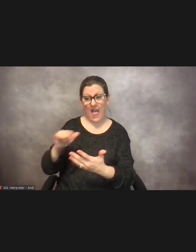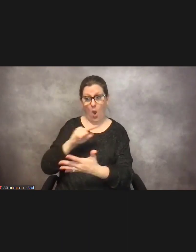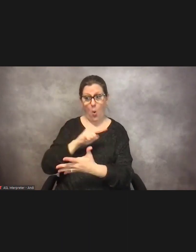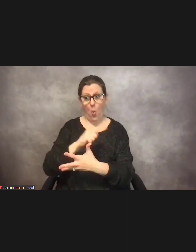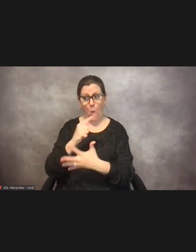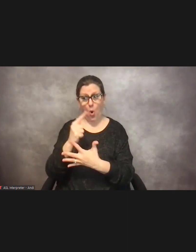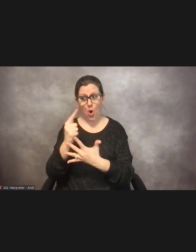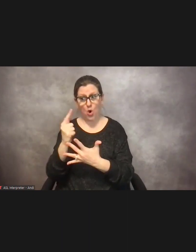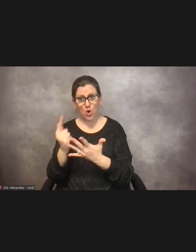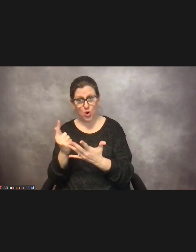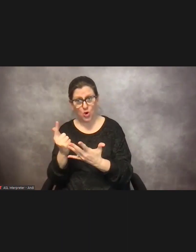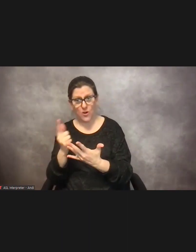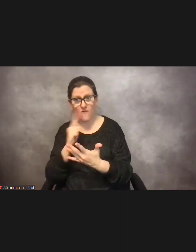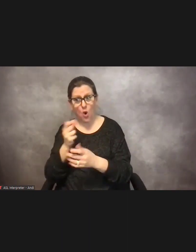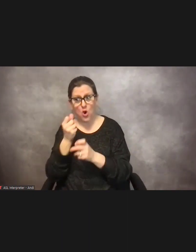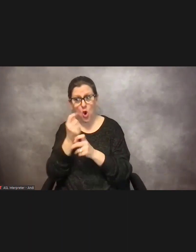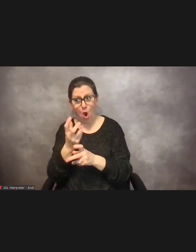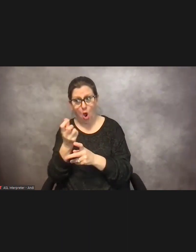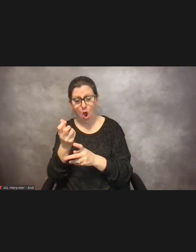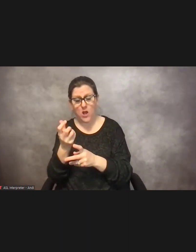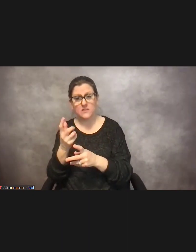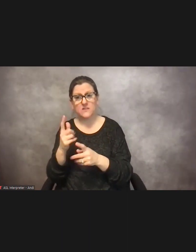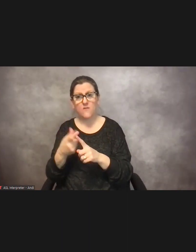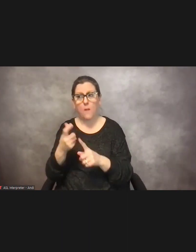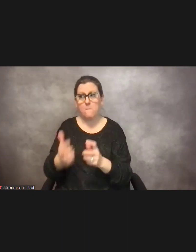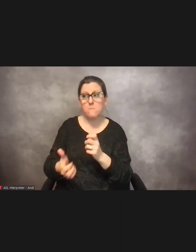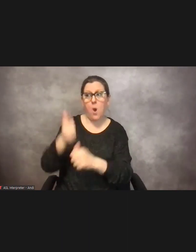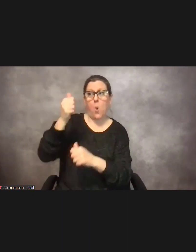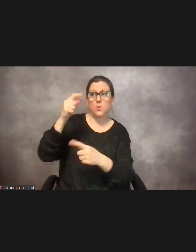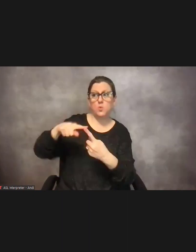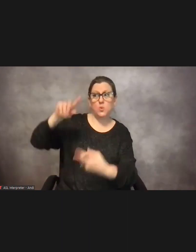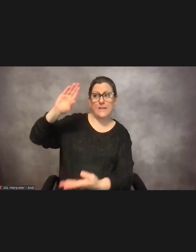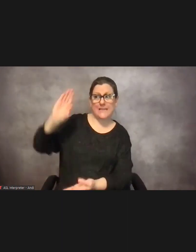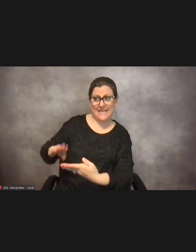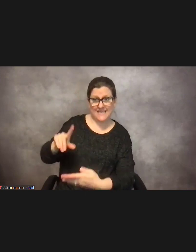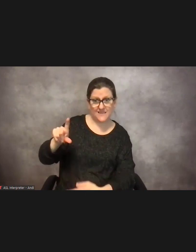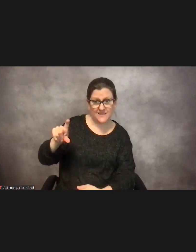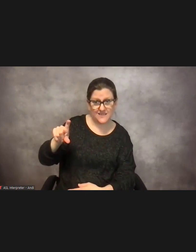Is that the order of the causes most frequent to least frequent?